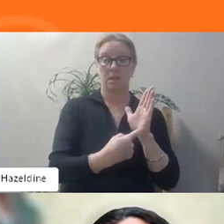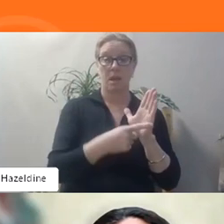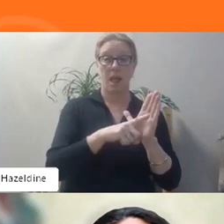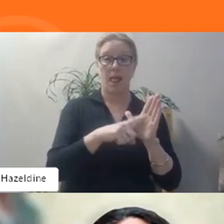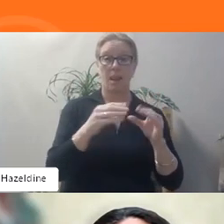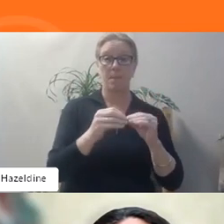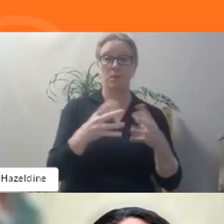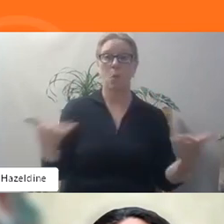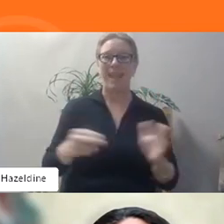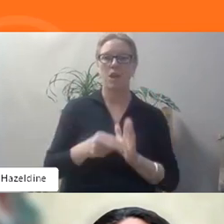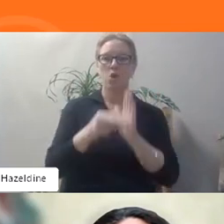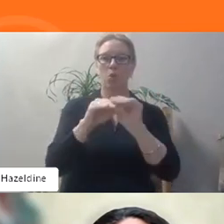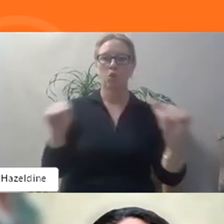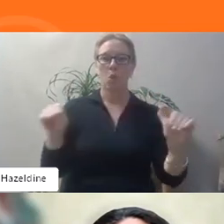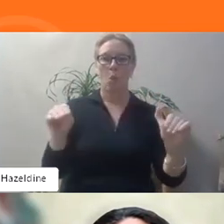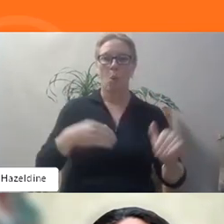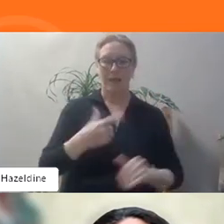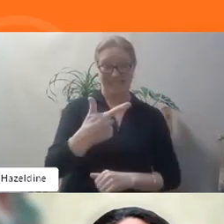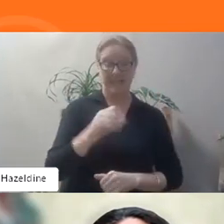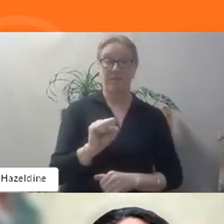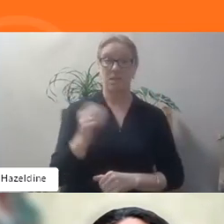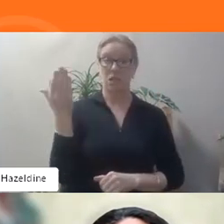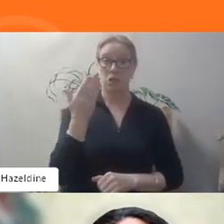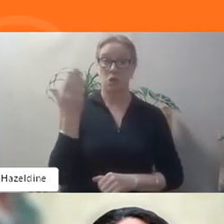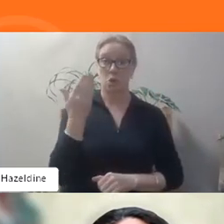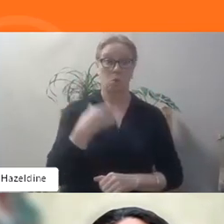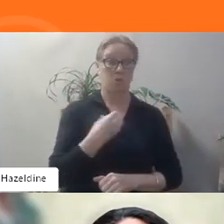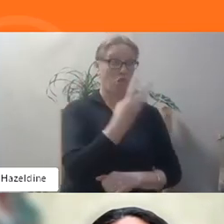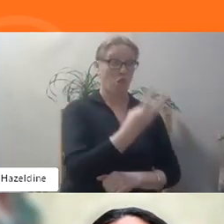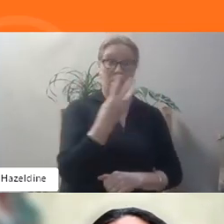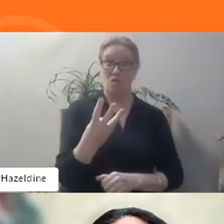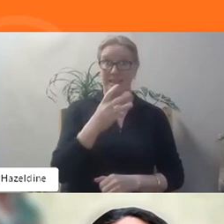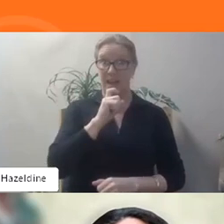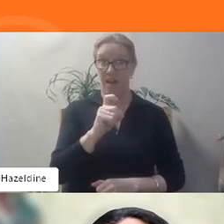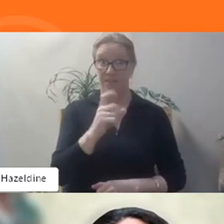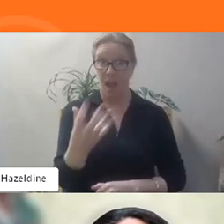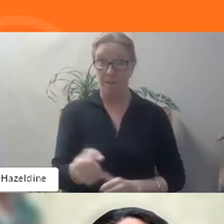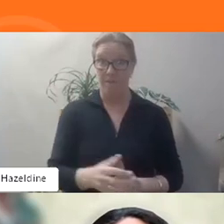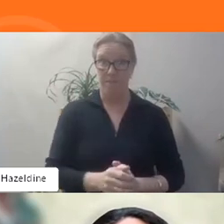We service 70 schools and there's 33 of us. And we believe education